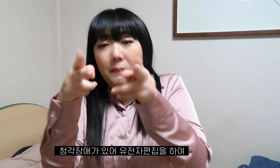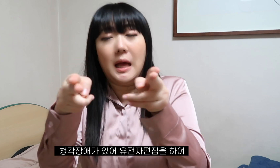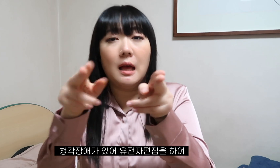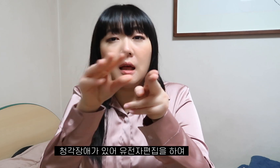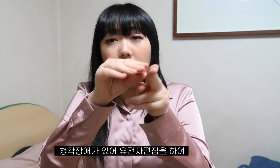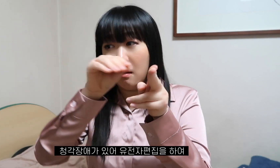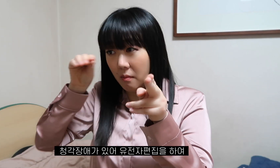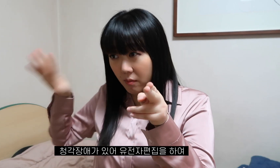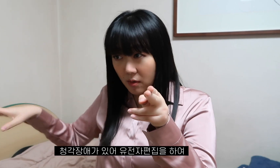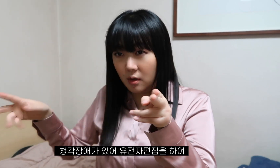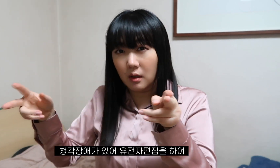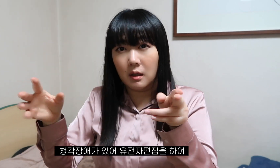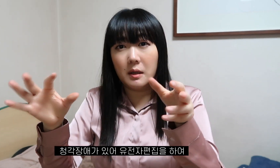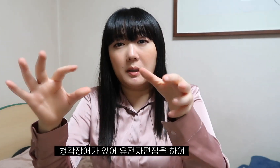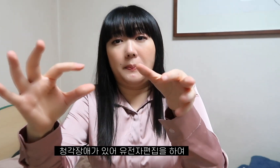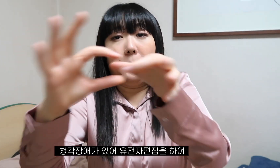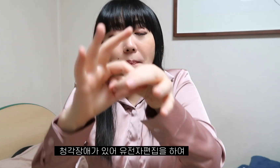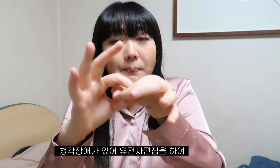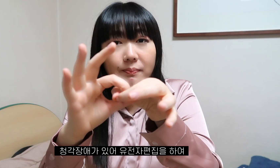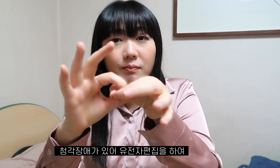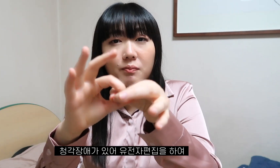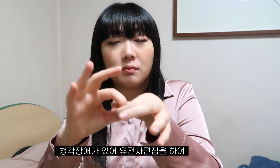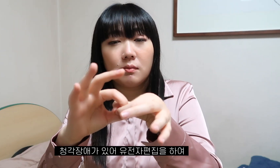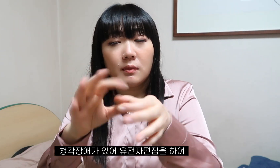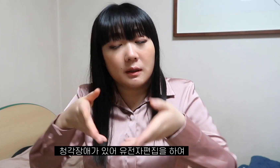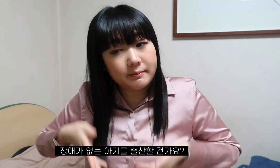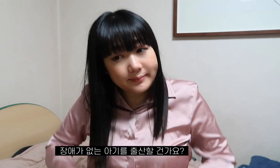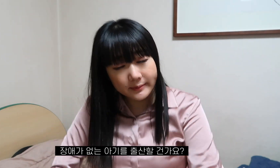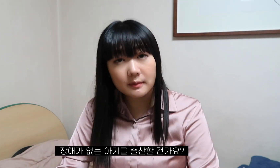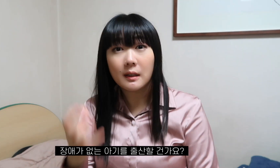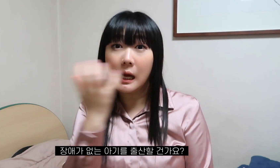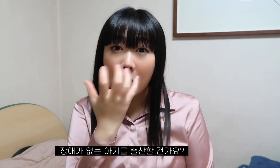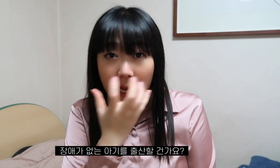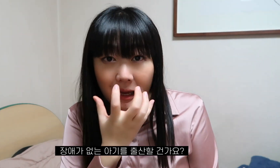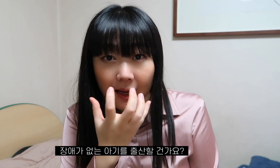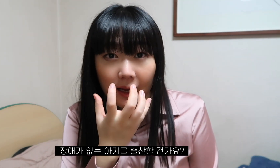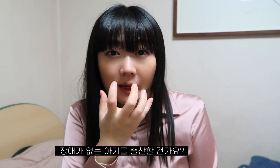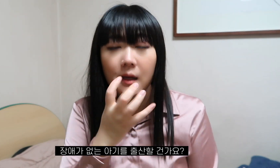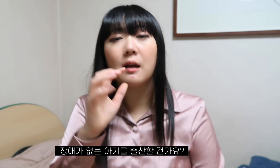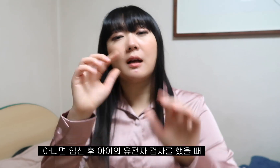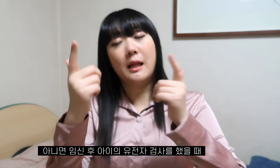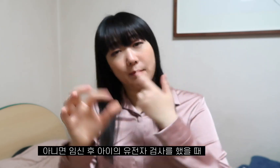so are you going to give birth to a baby without a disability by gene editing?